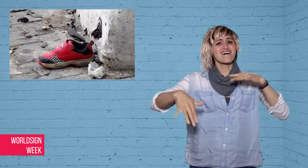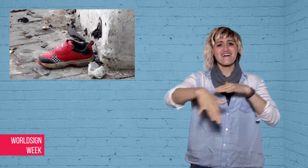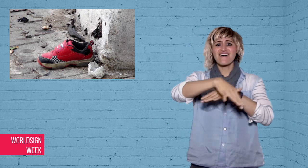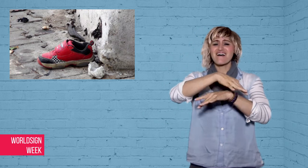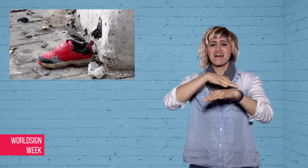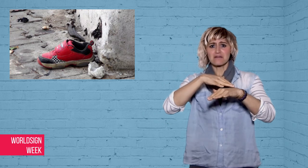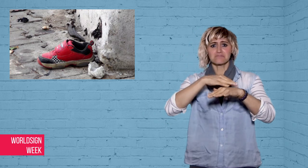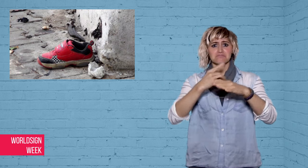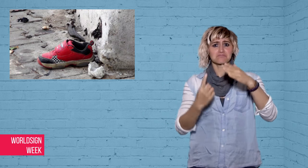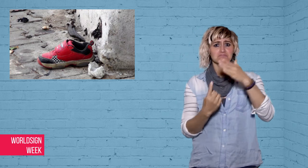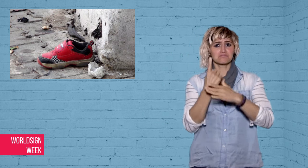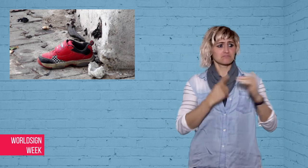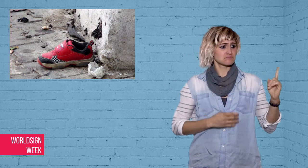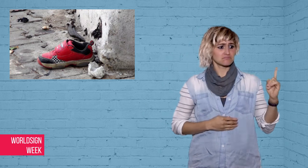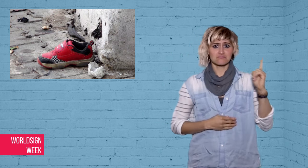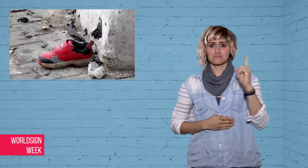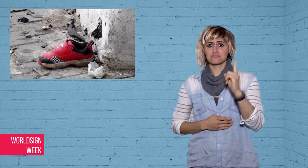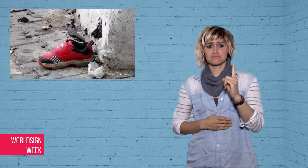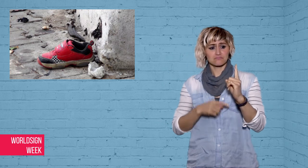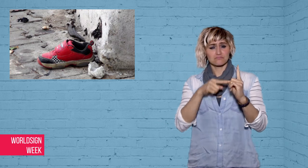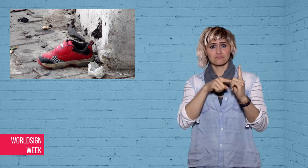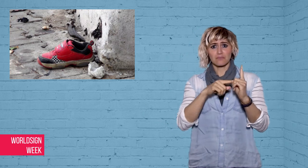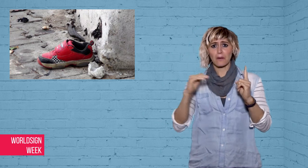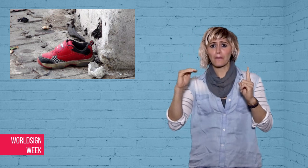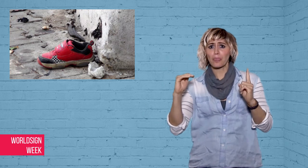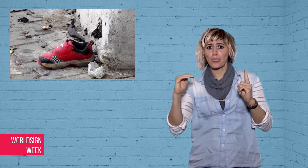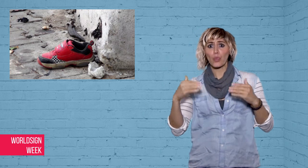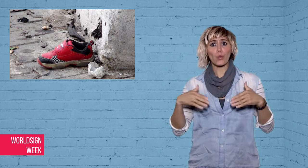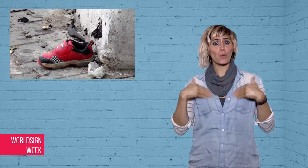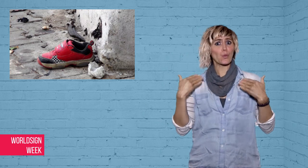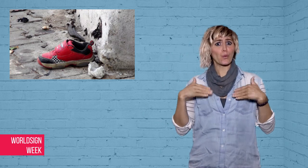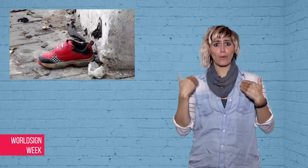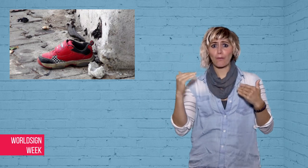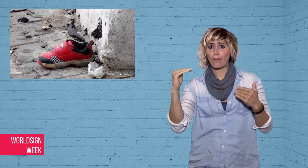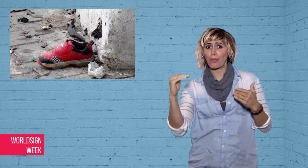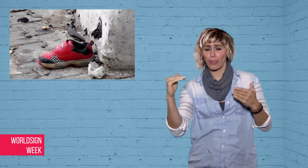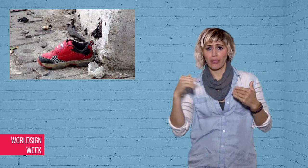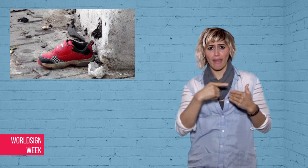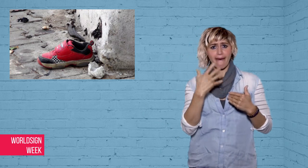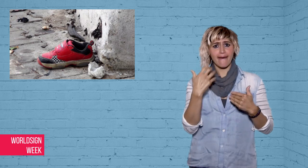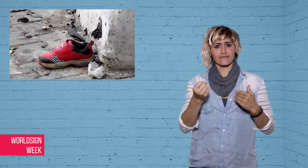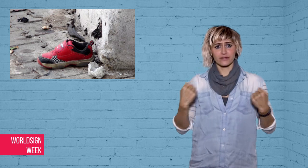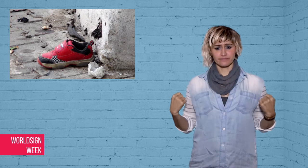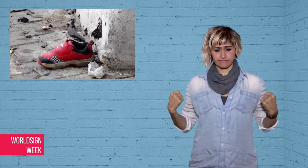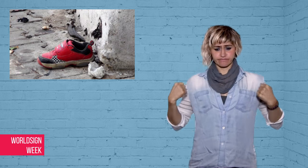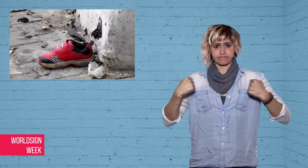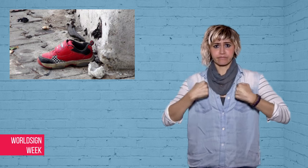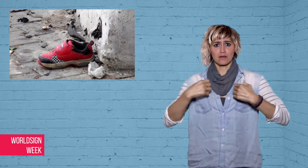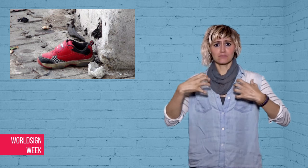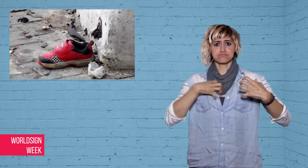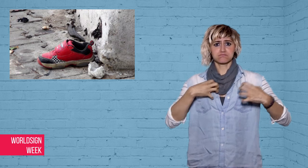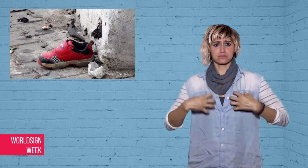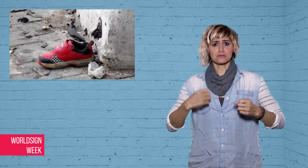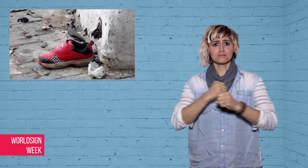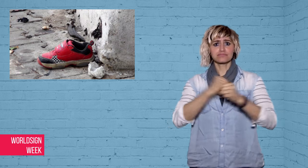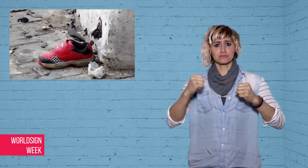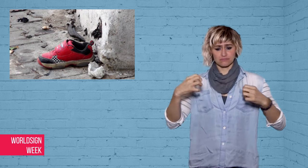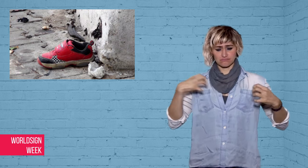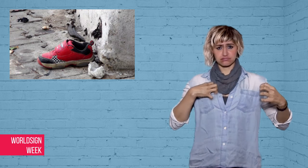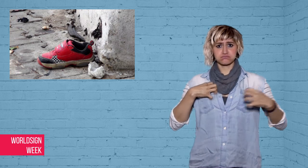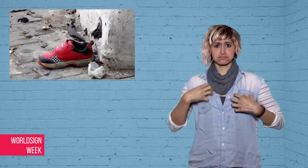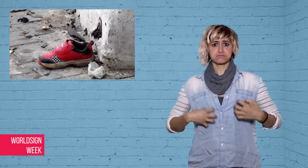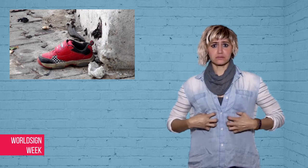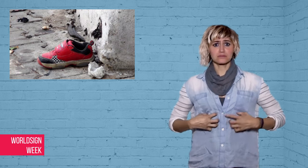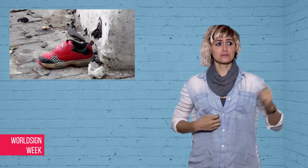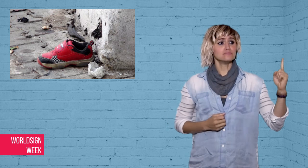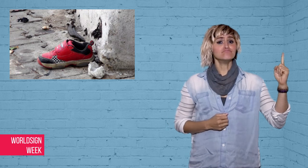when a child with explosives vest walked into